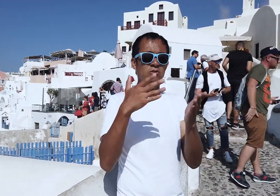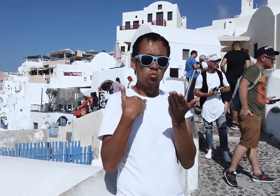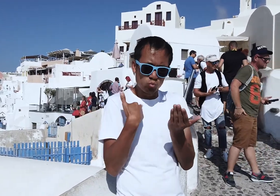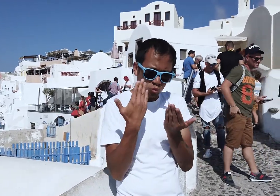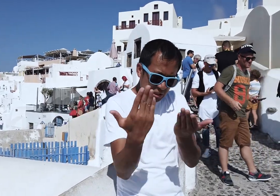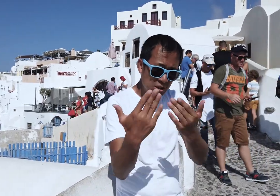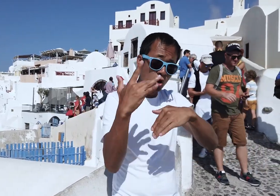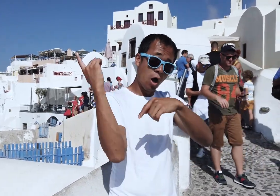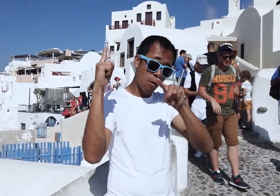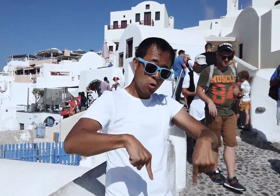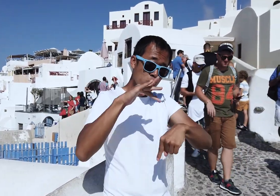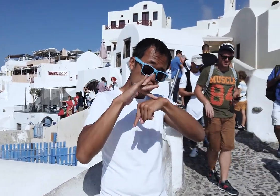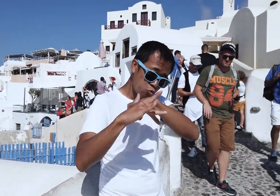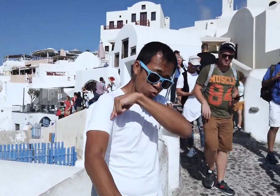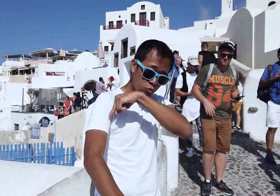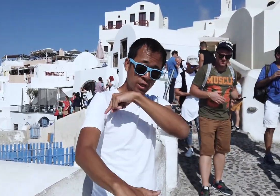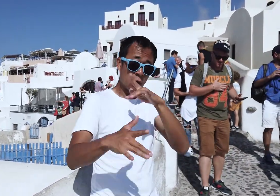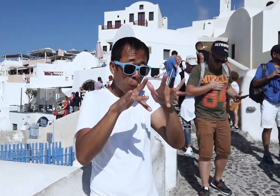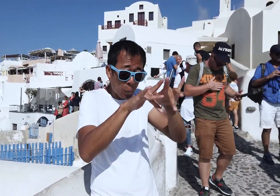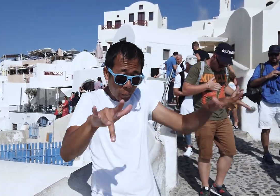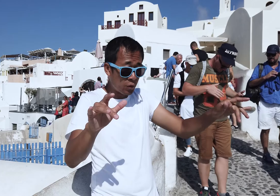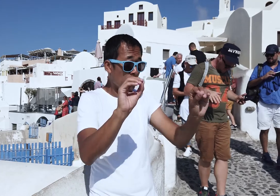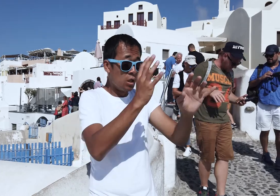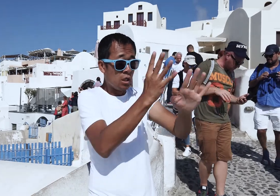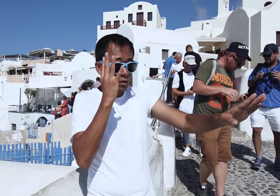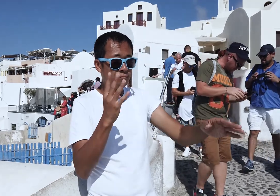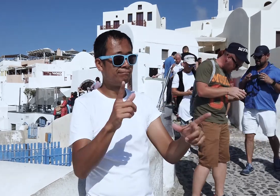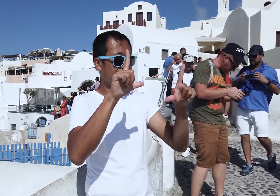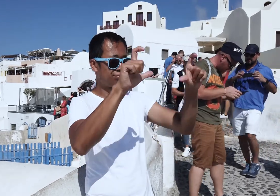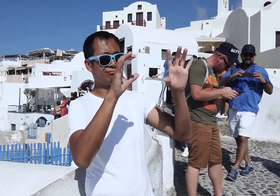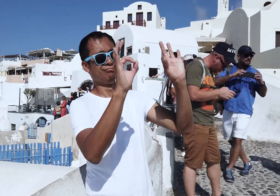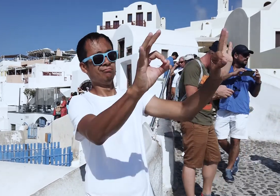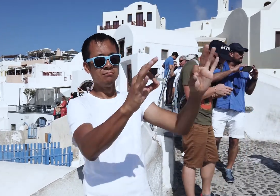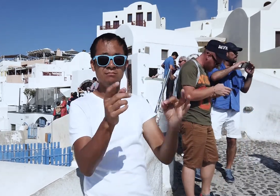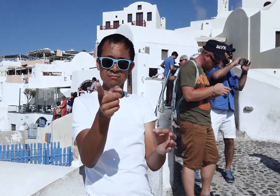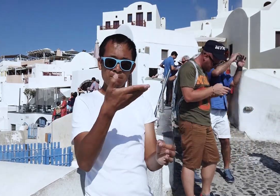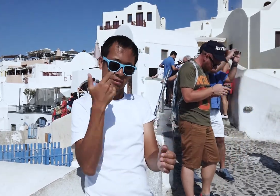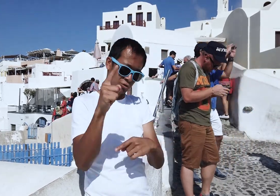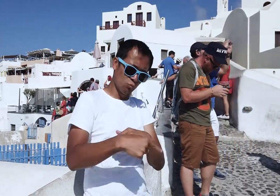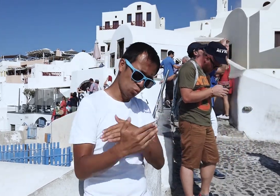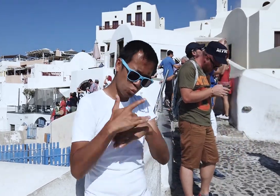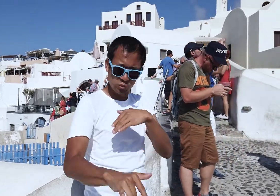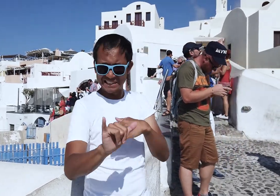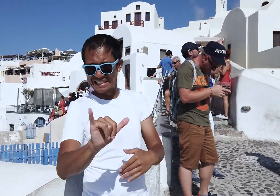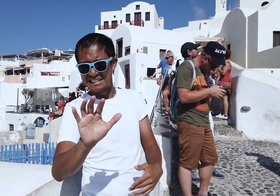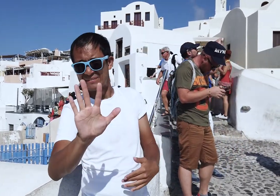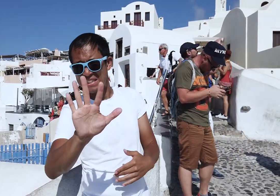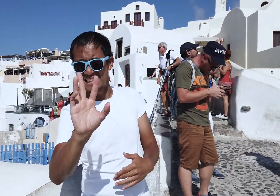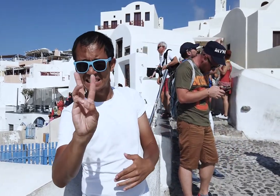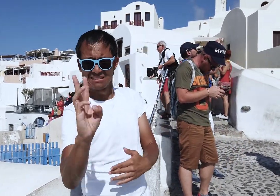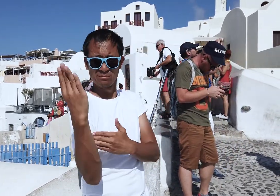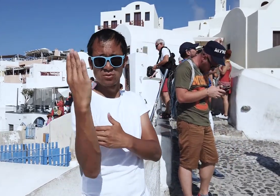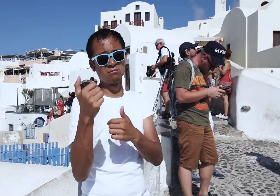I suggest you to come here very early like 5 or 6 am for taking good pictures without tourists around.